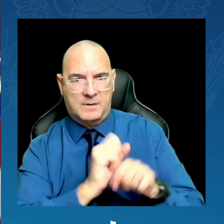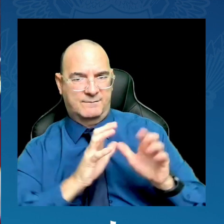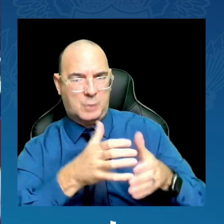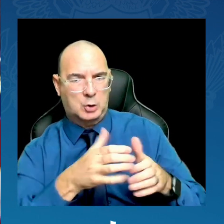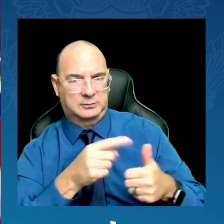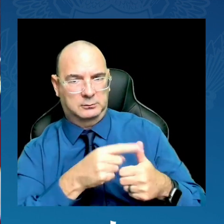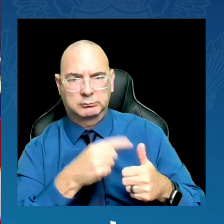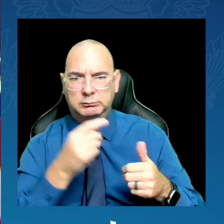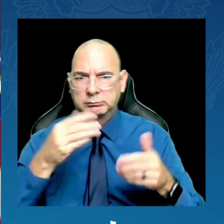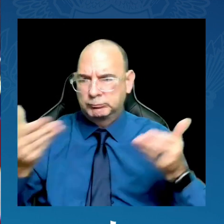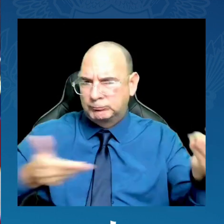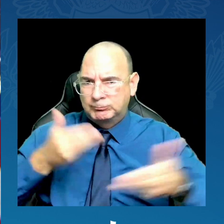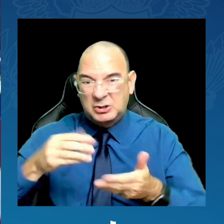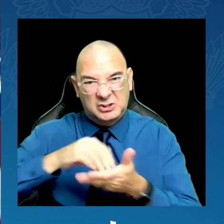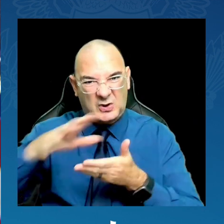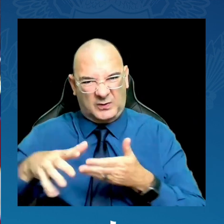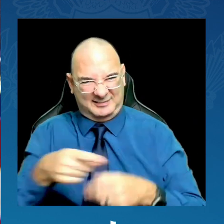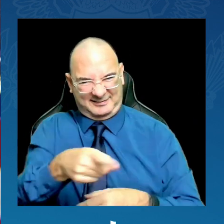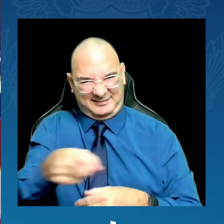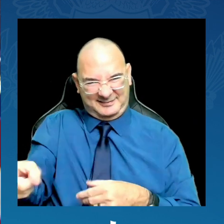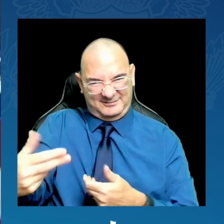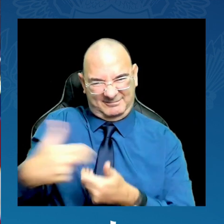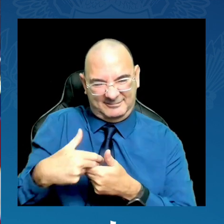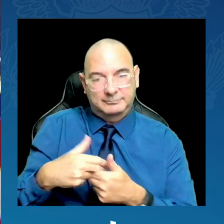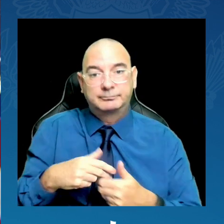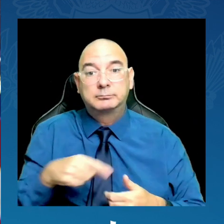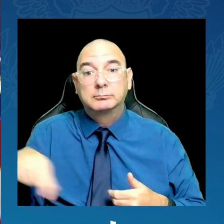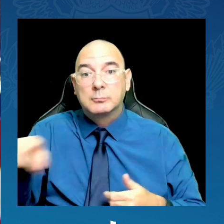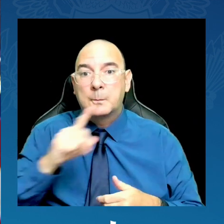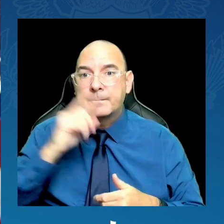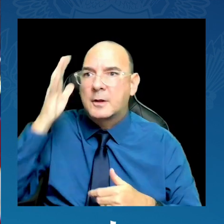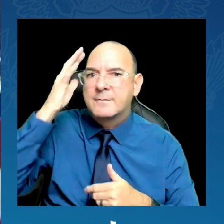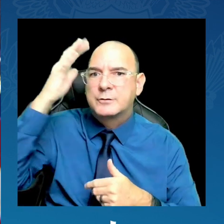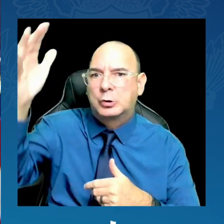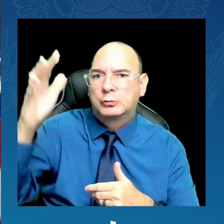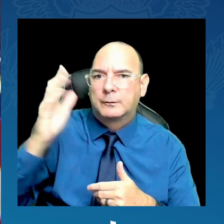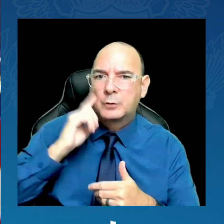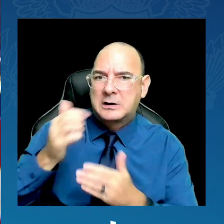because they truly are the future of our leadership on that level.